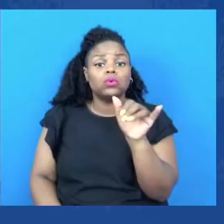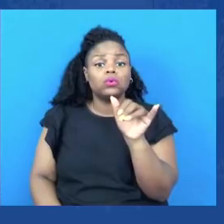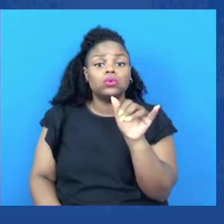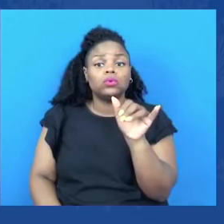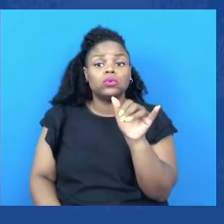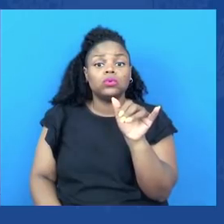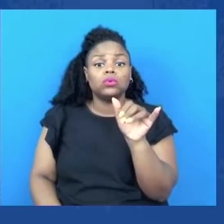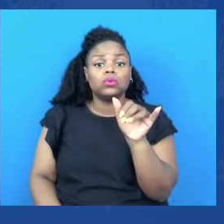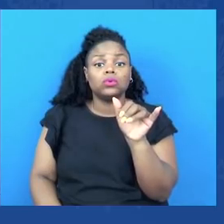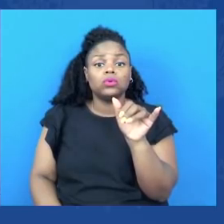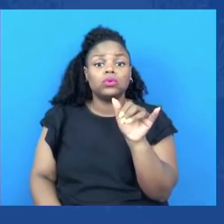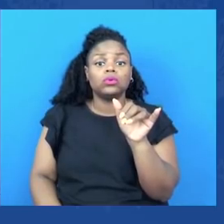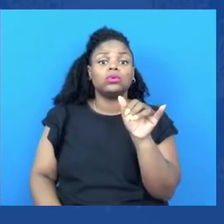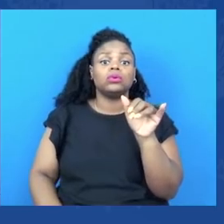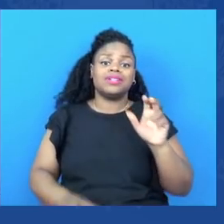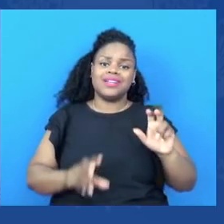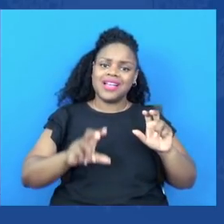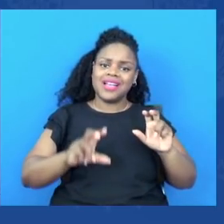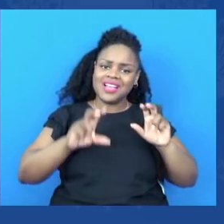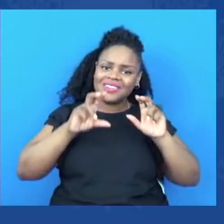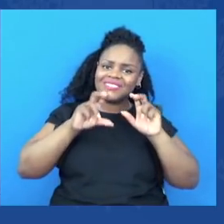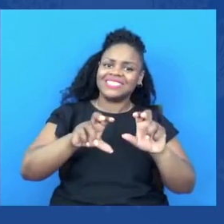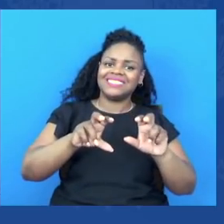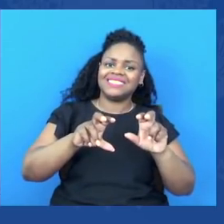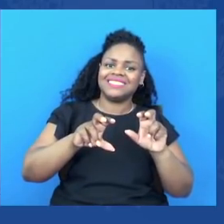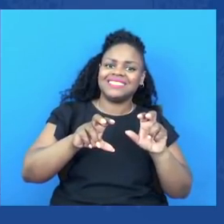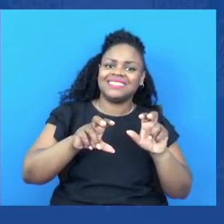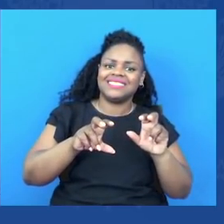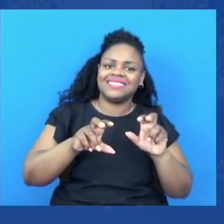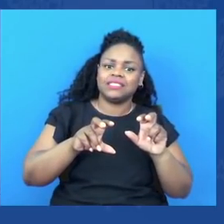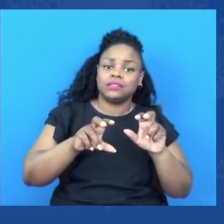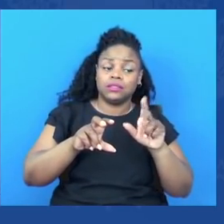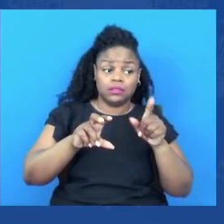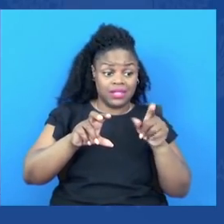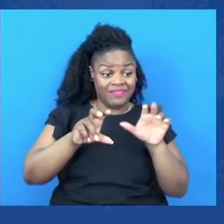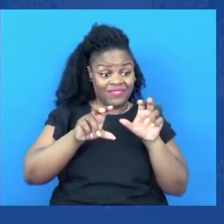and a fair price is very expensive, we're going to have to figure out society